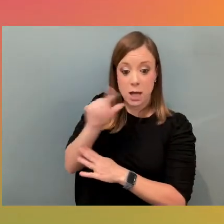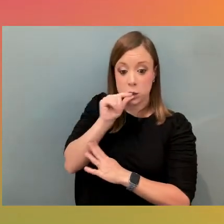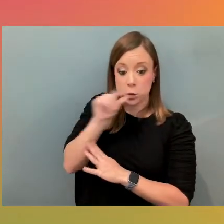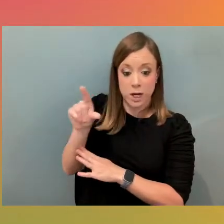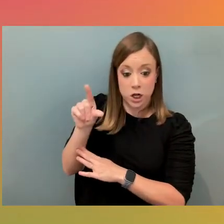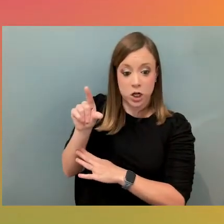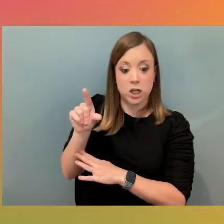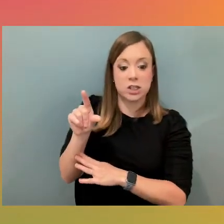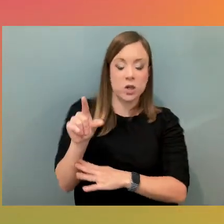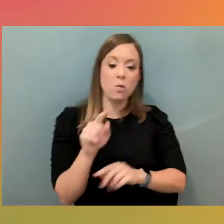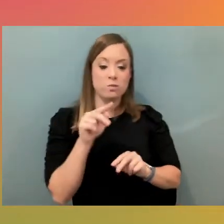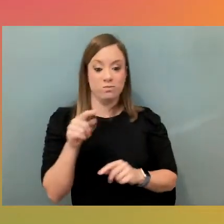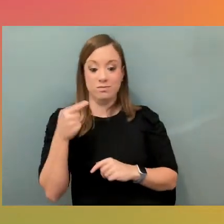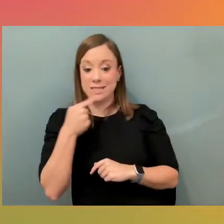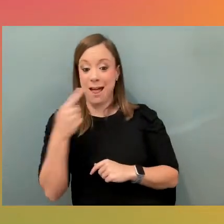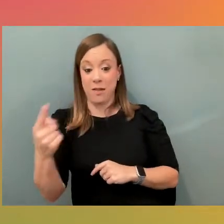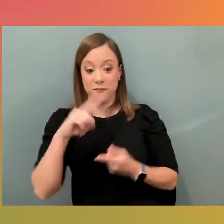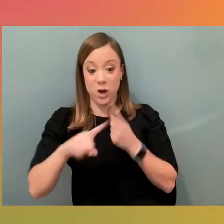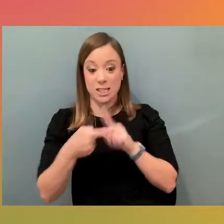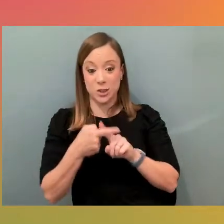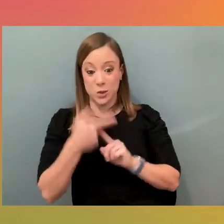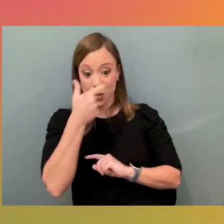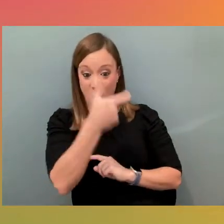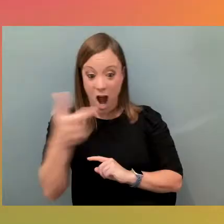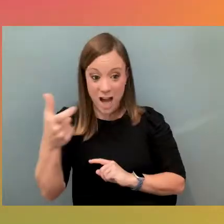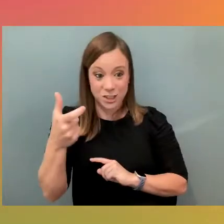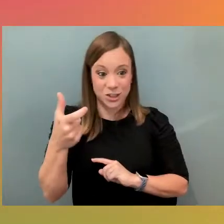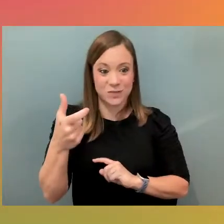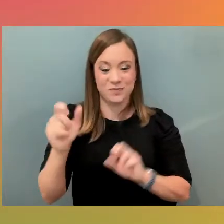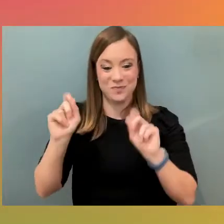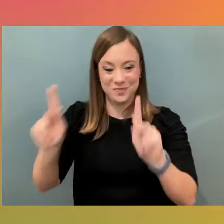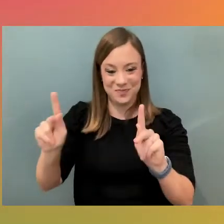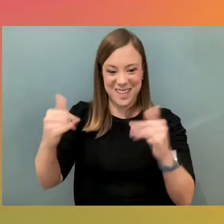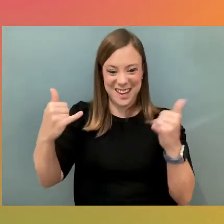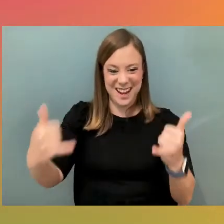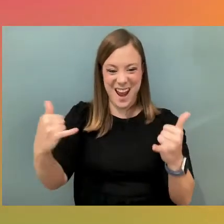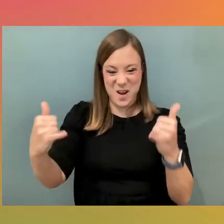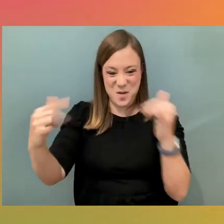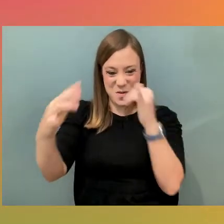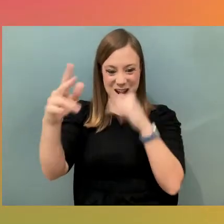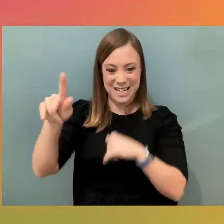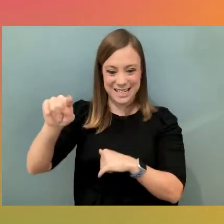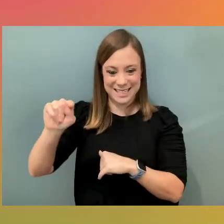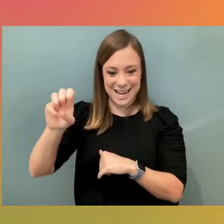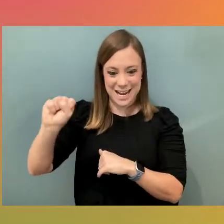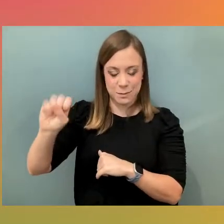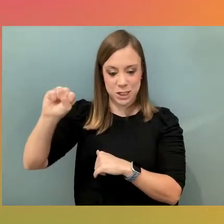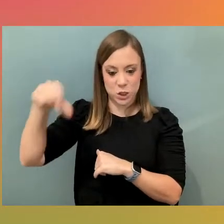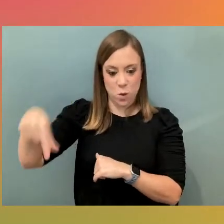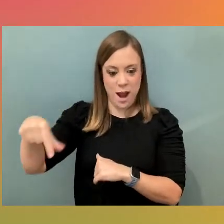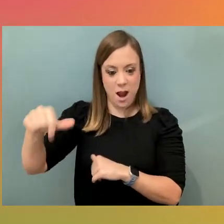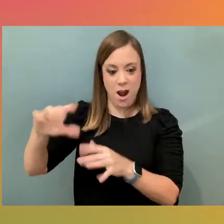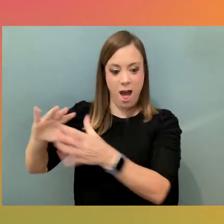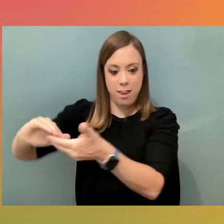FRIENDS TO WATCH AND CHECK THE FEEDS LATER TODAY AS WELL.